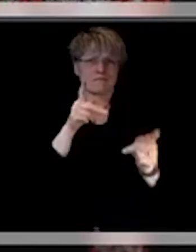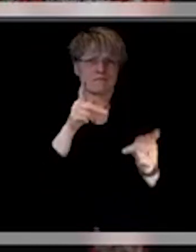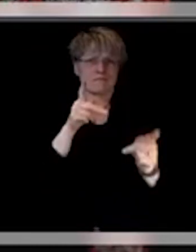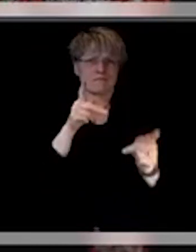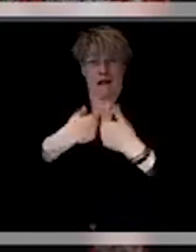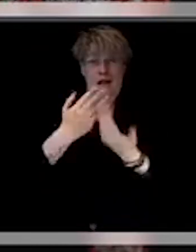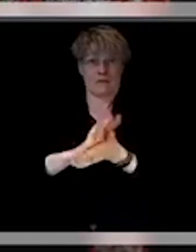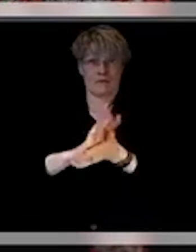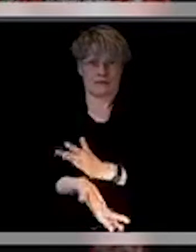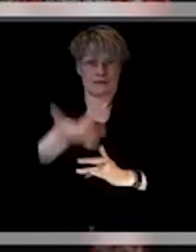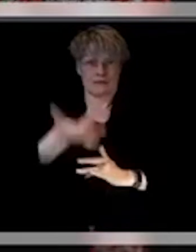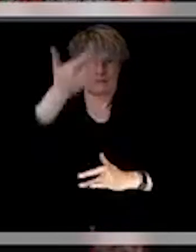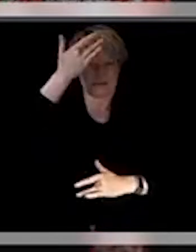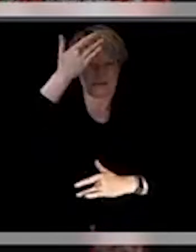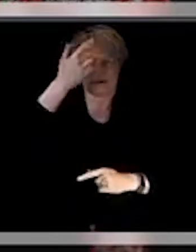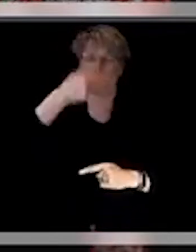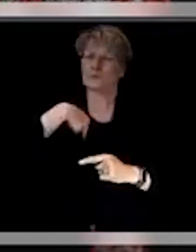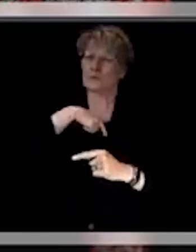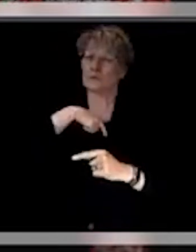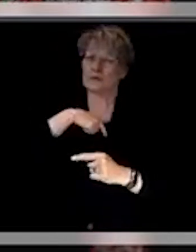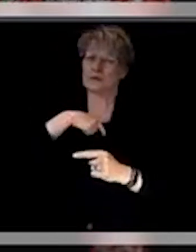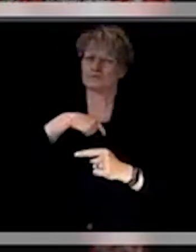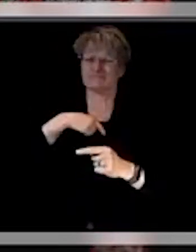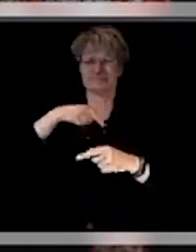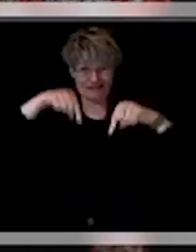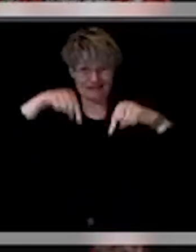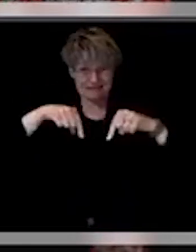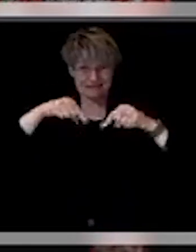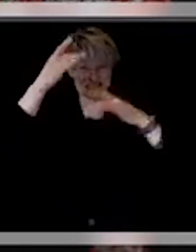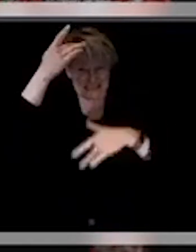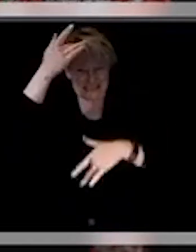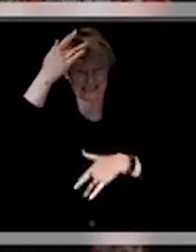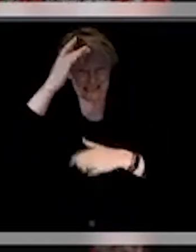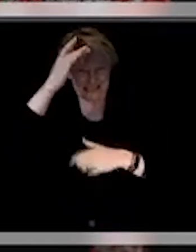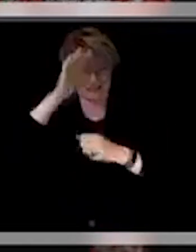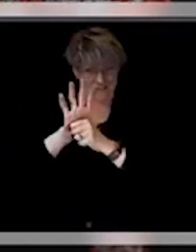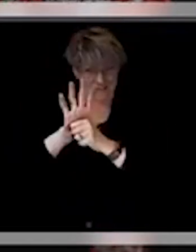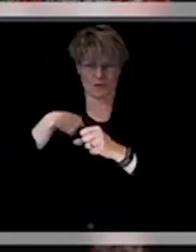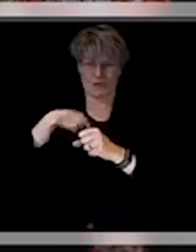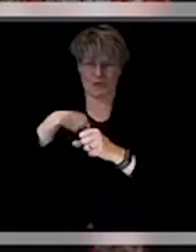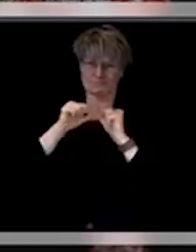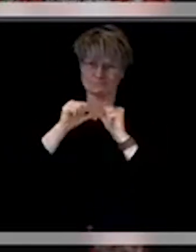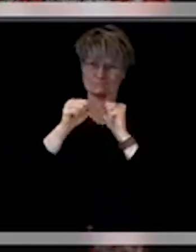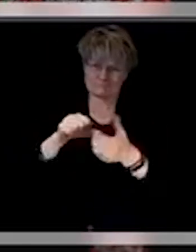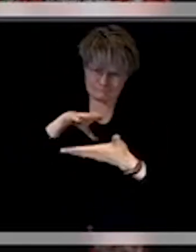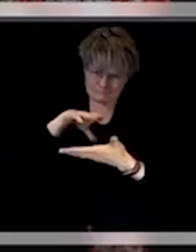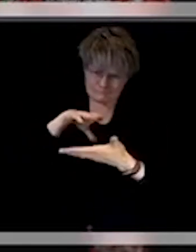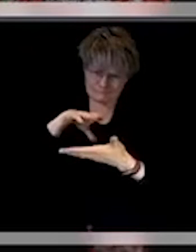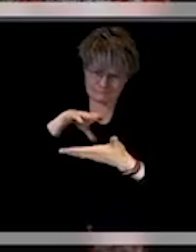us more information. I do think that you raised a good point that we don't identify all of